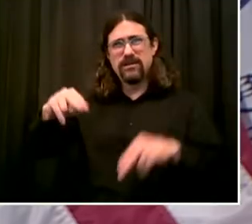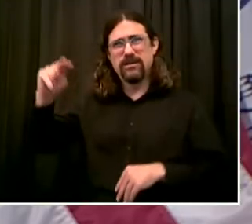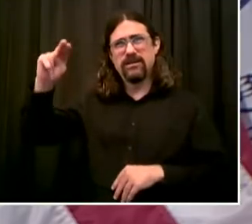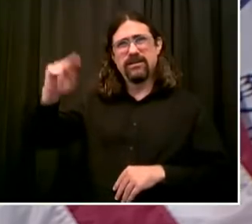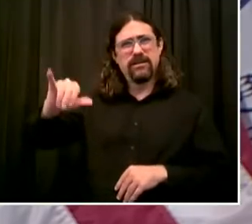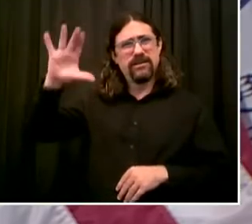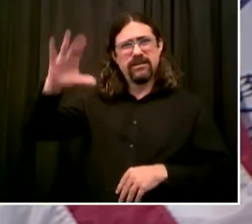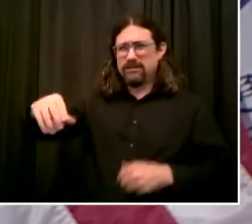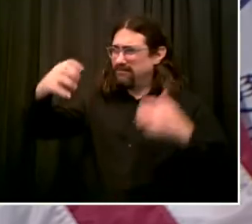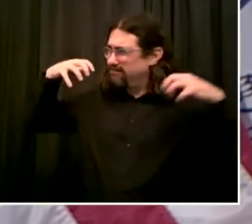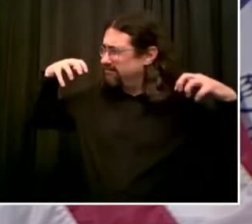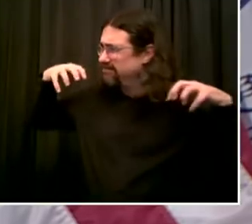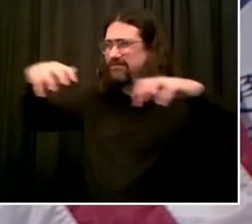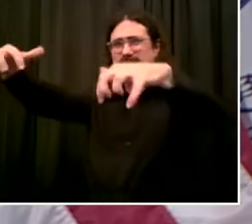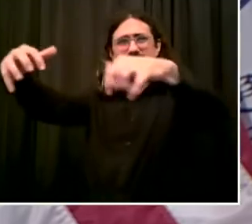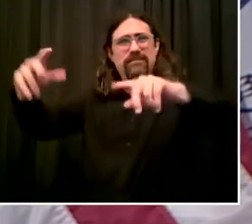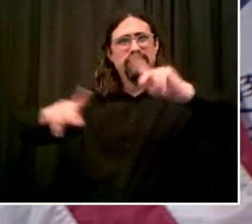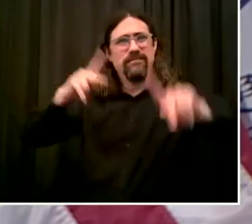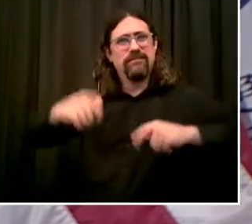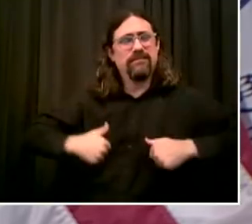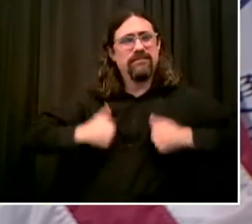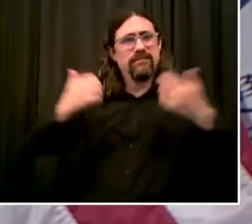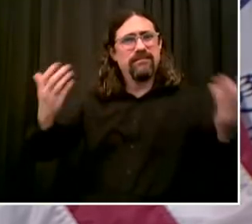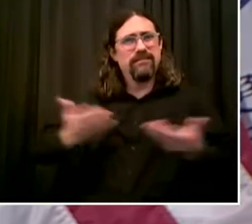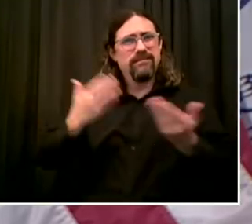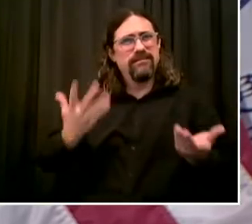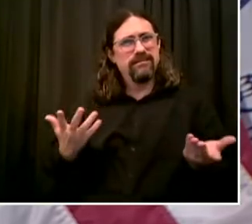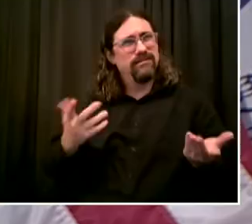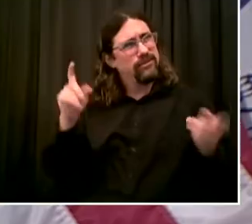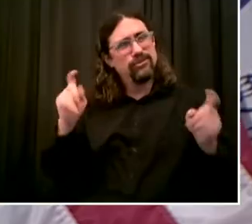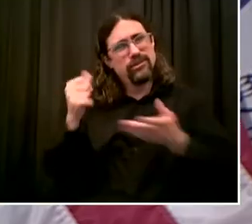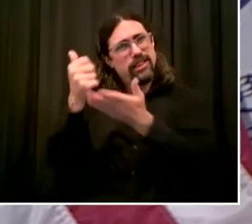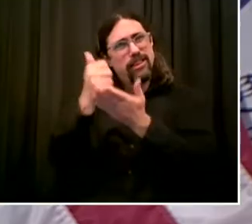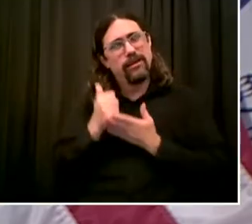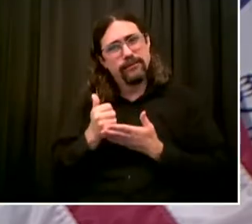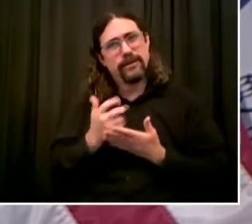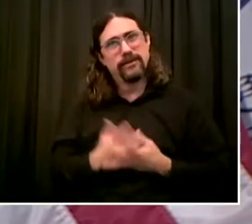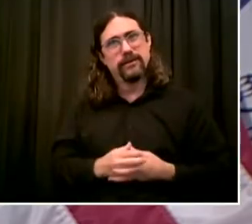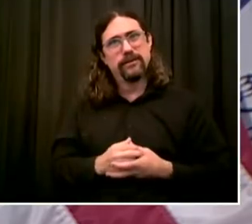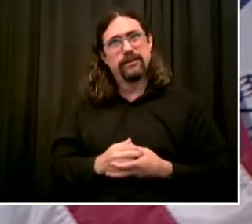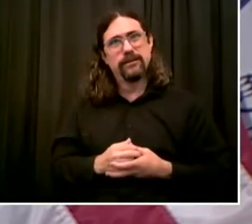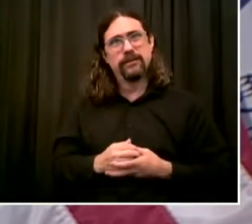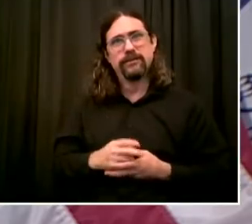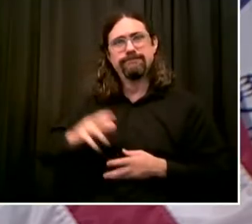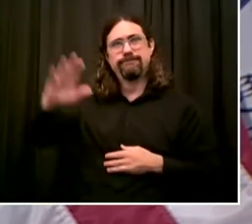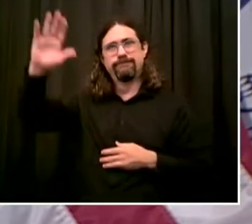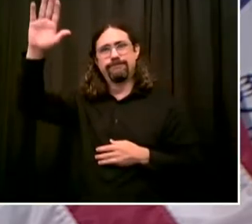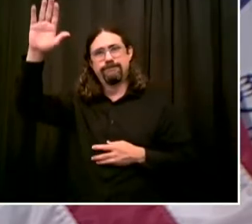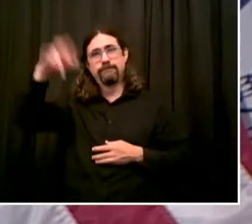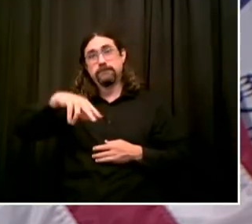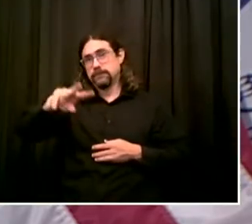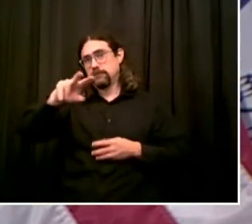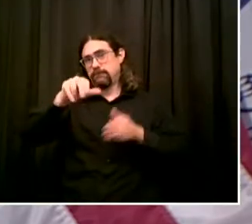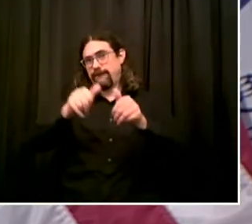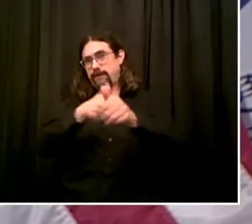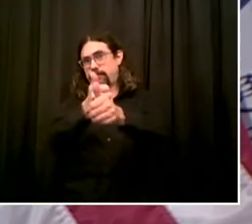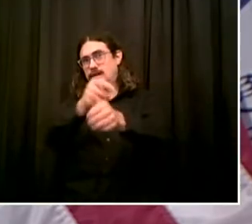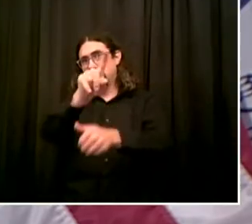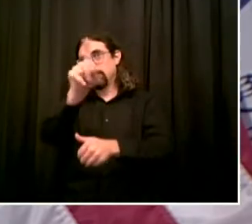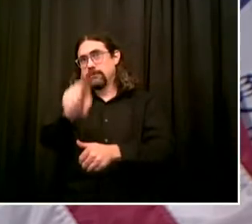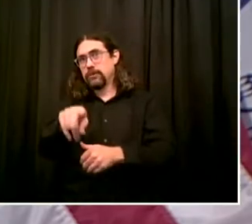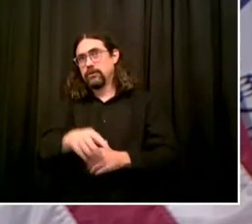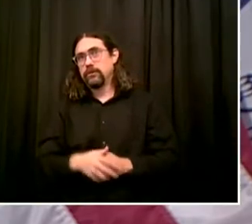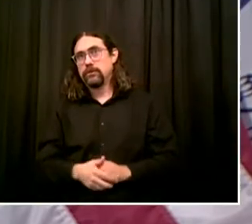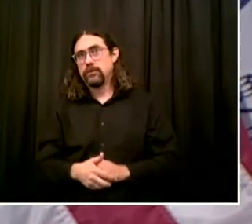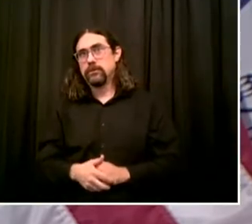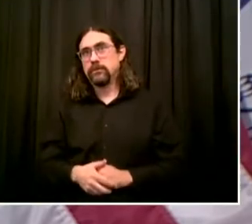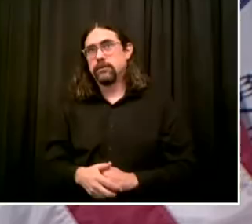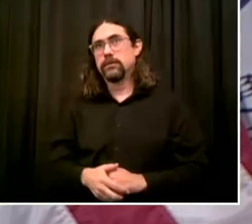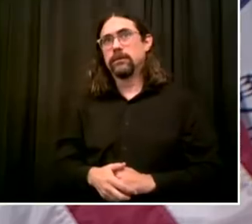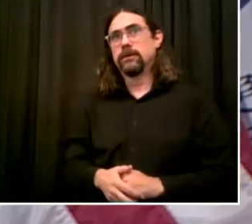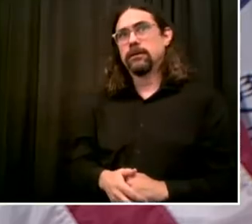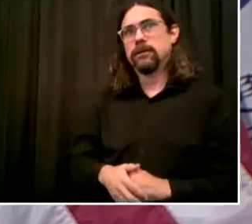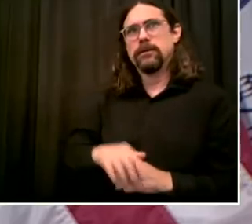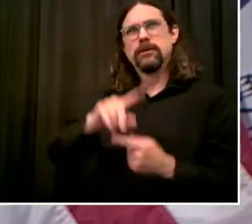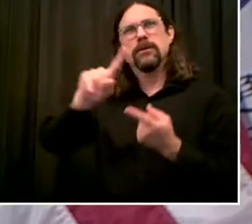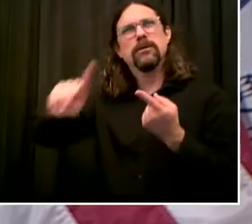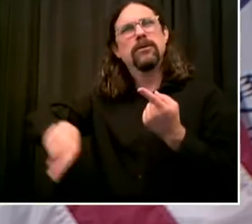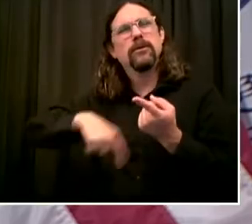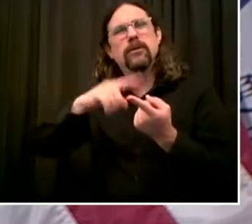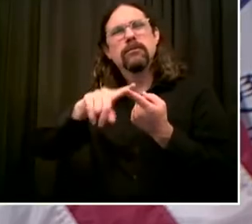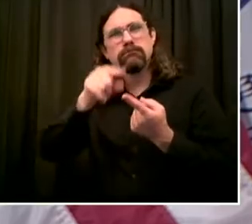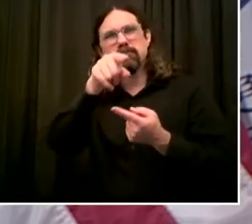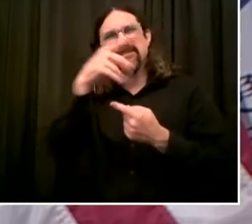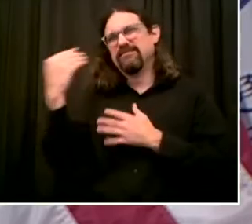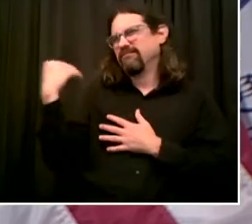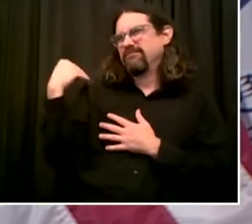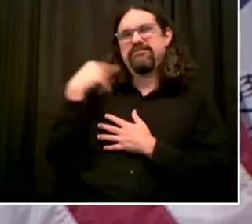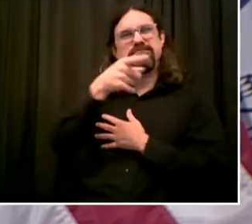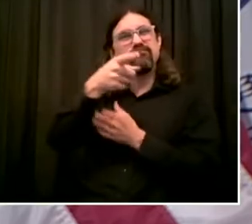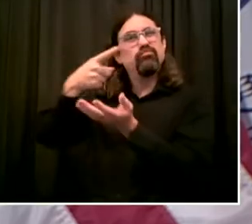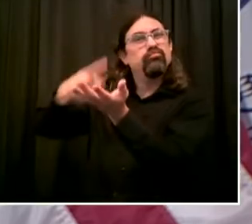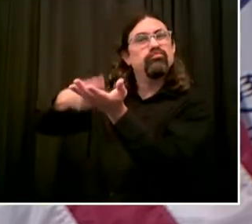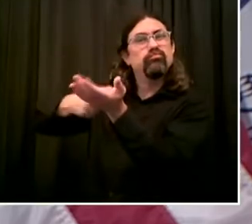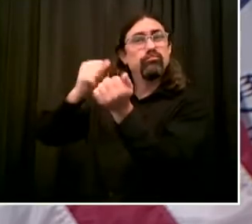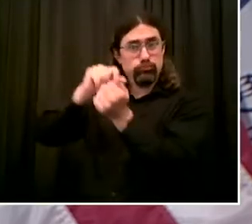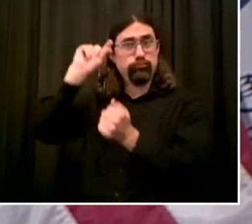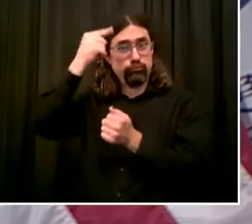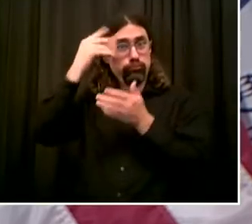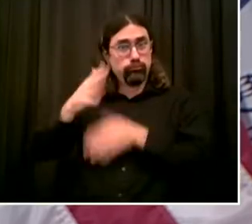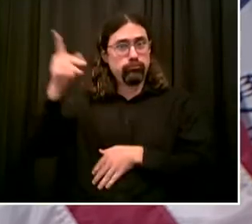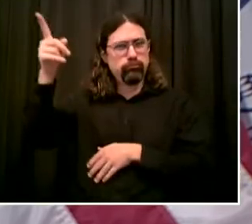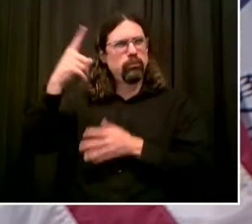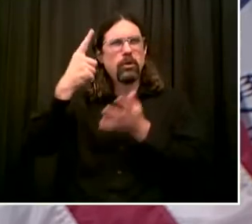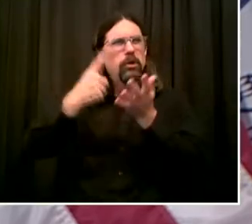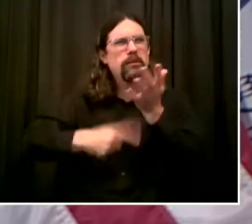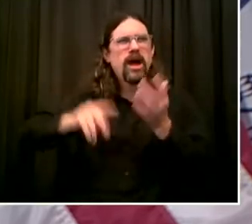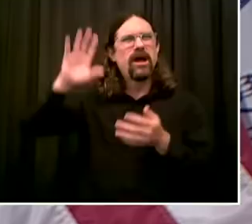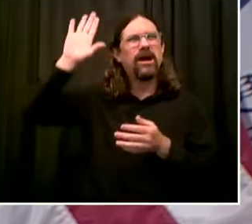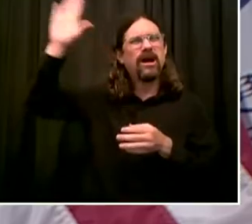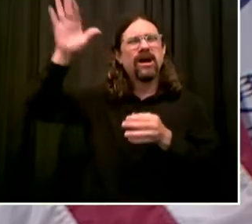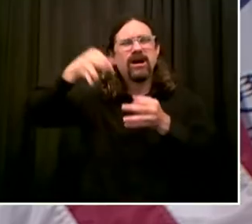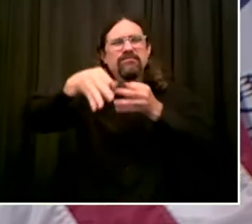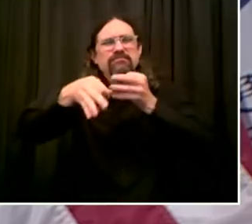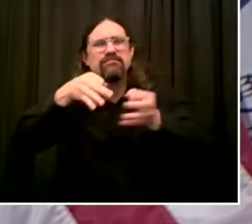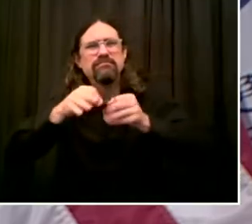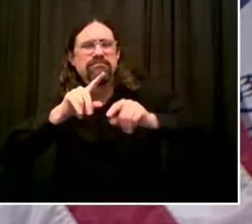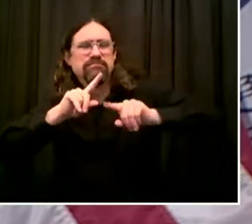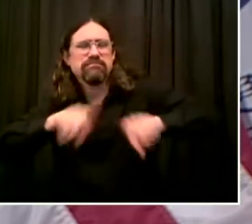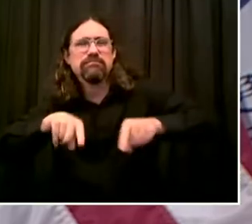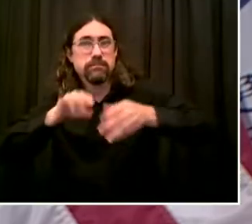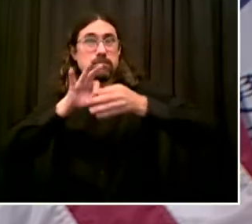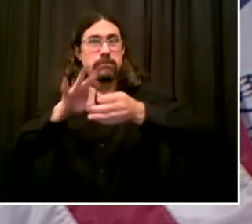STATES POPULATION.